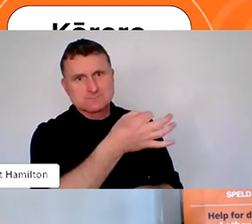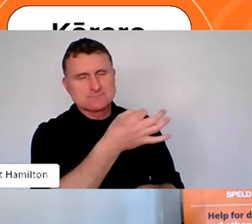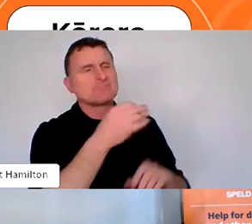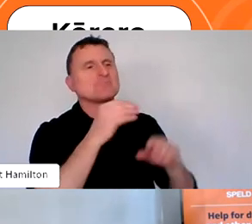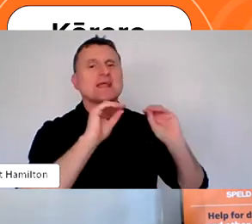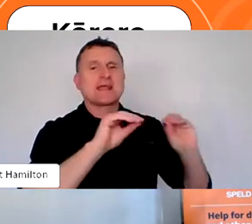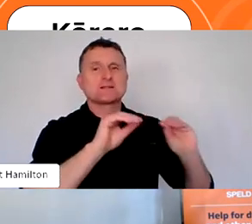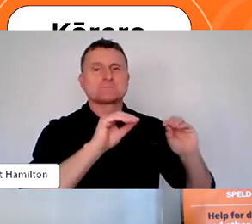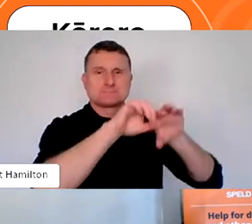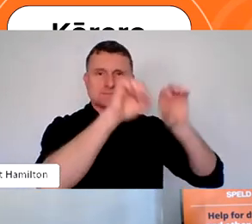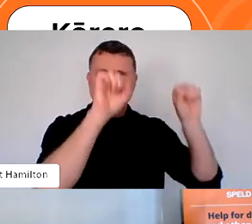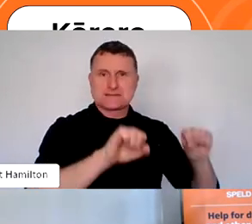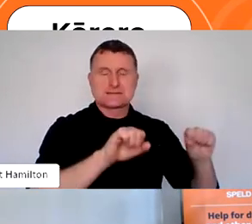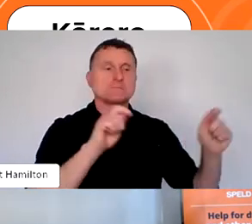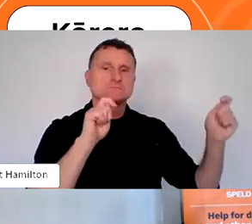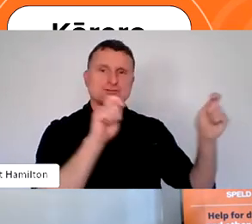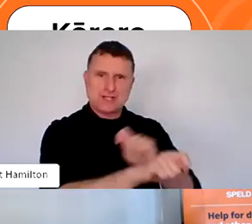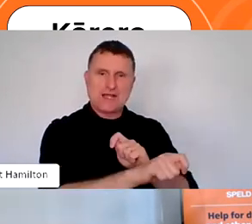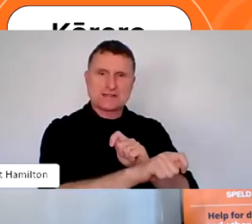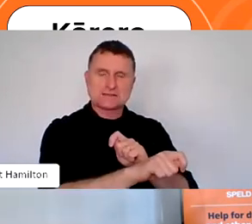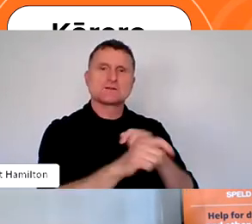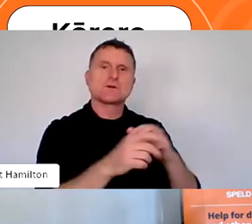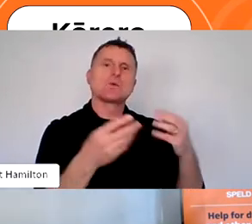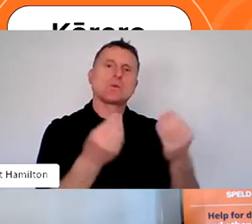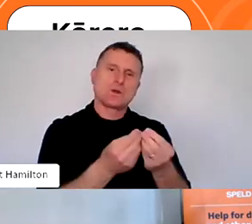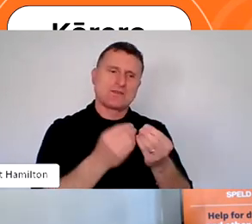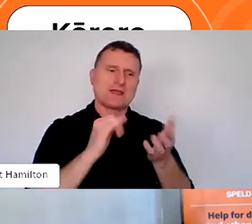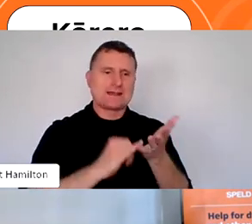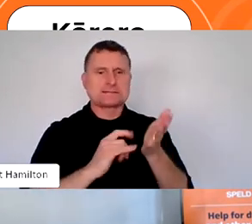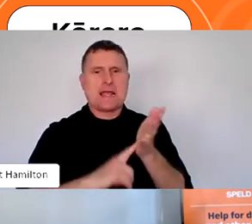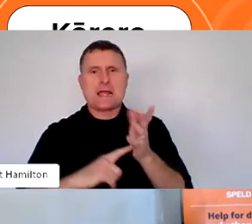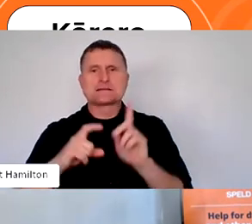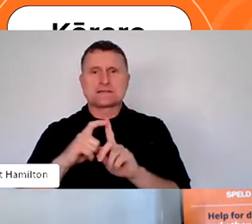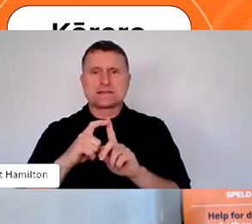our learners with SLD. So if I'm sounding a little bit frustrated